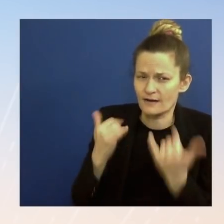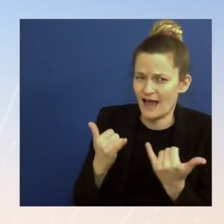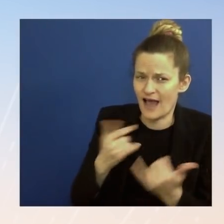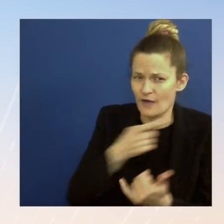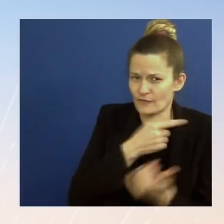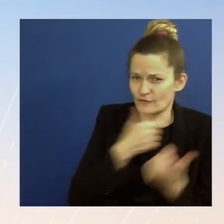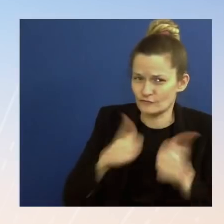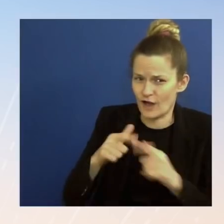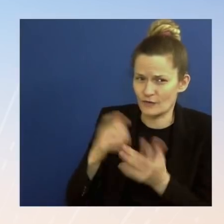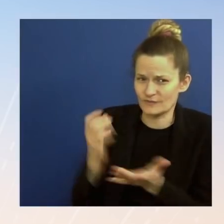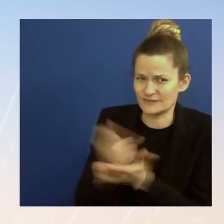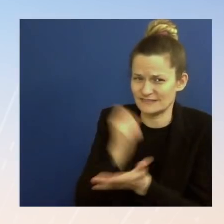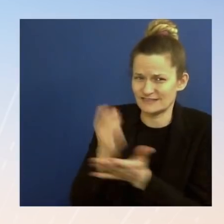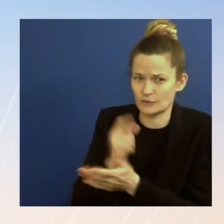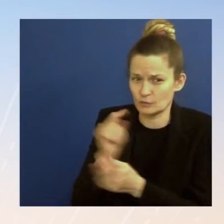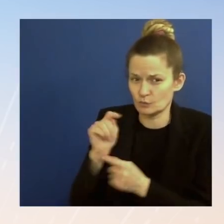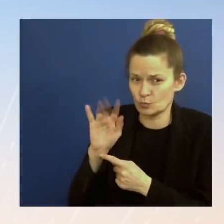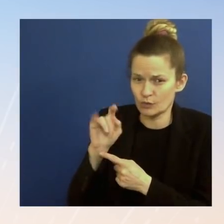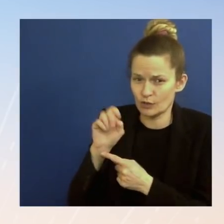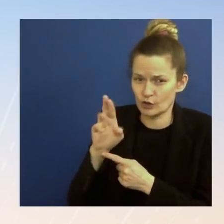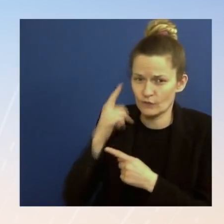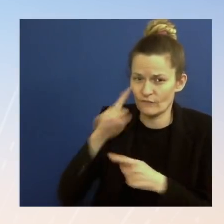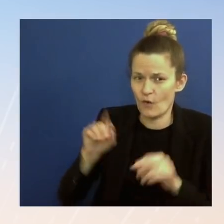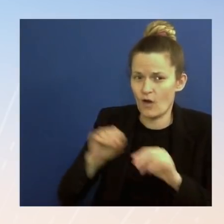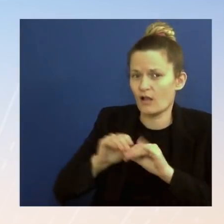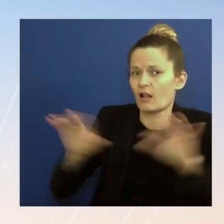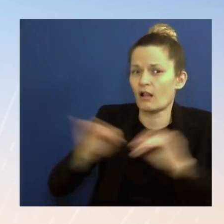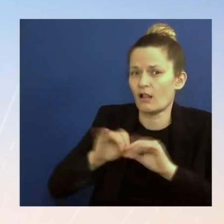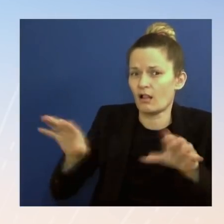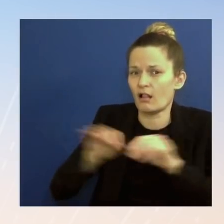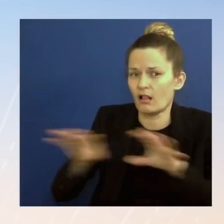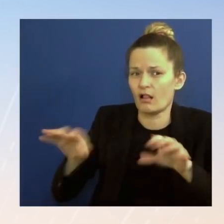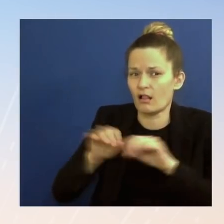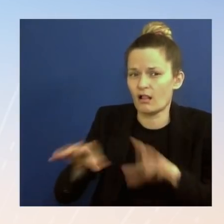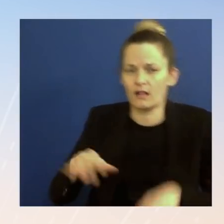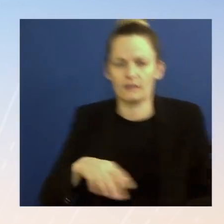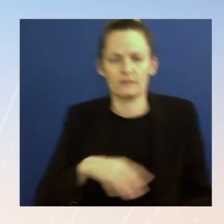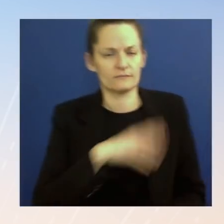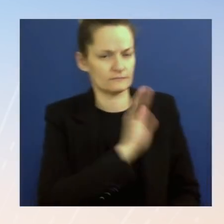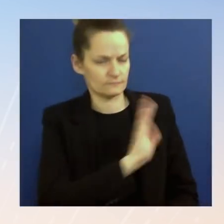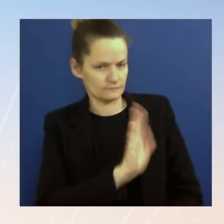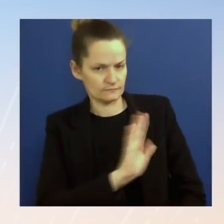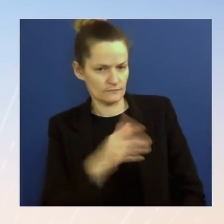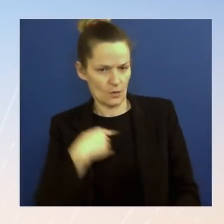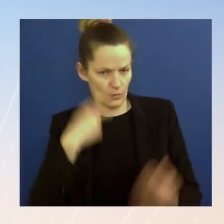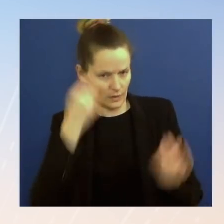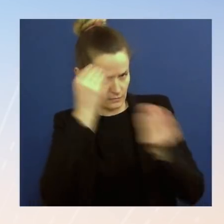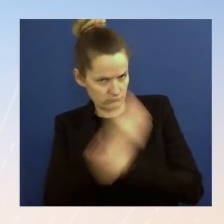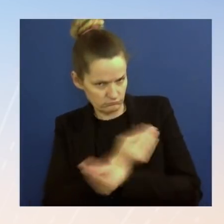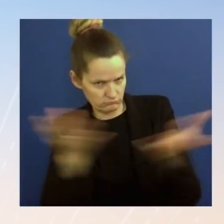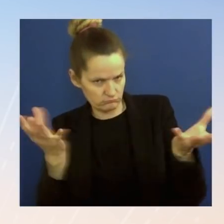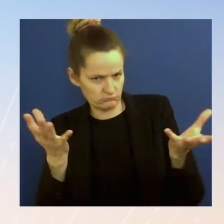Ms. Psaki: We were the ones who told you all about that. I agree. I don't have anything to read out for you in terms of private conversations with Twitter or any other social platform.